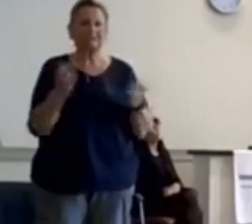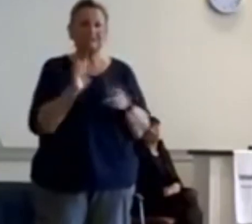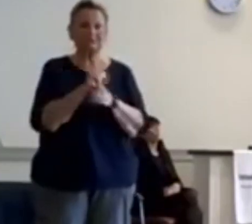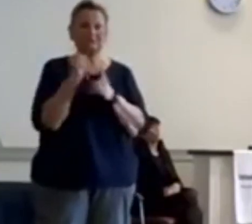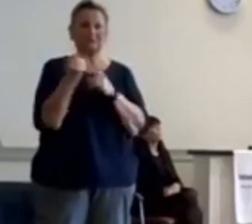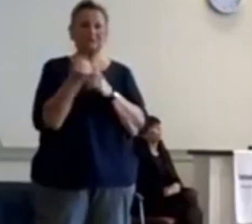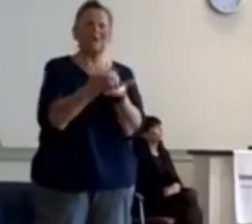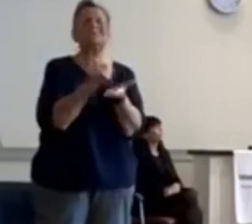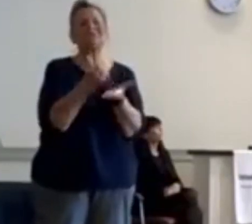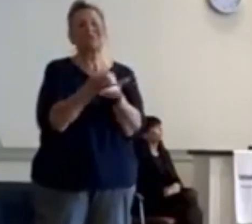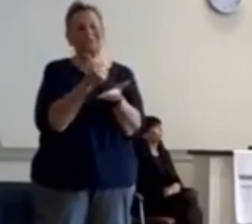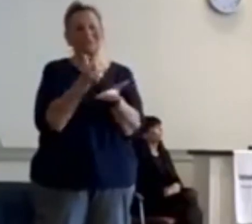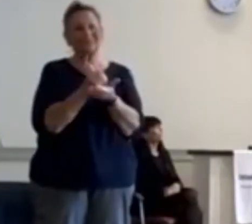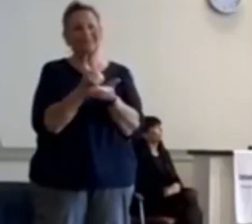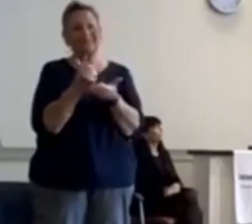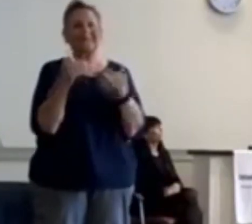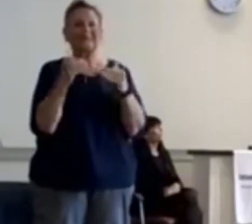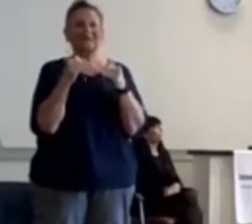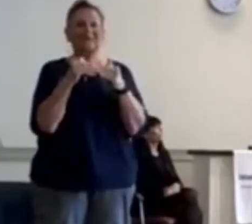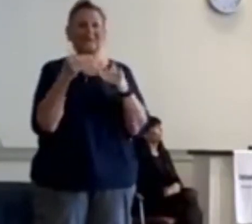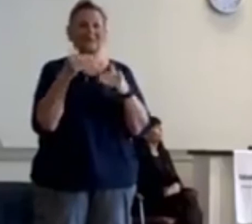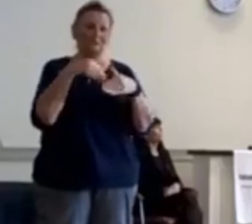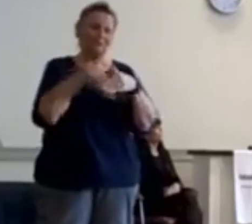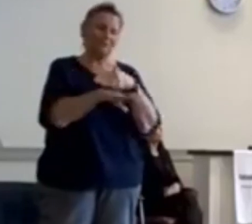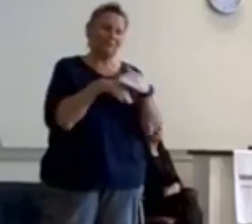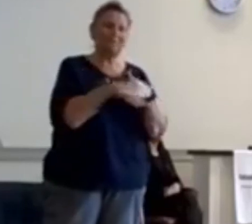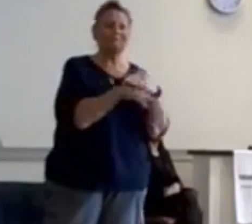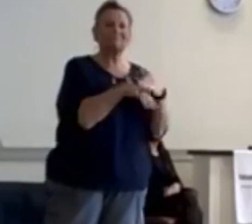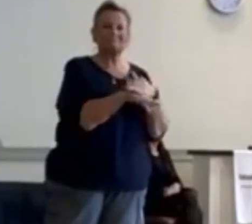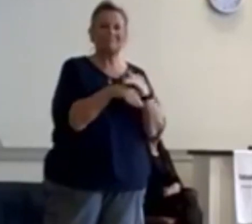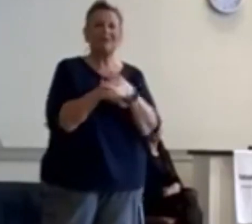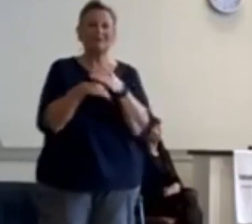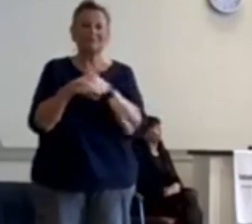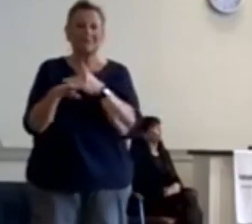access to emergency programs and services before, during, and after